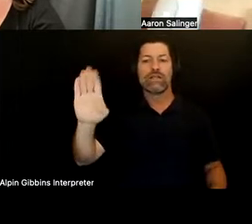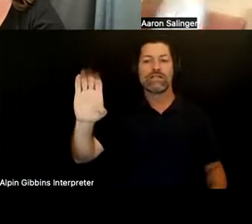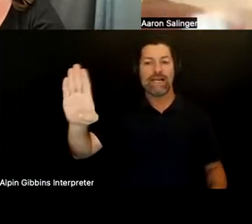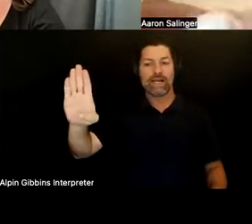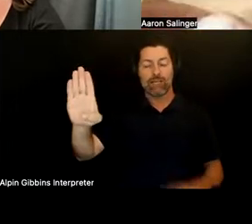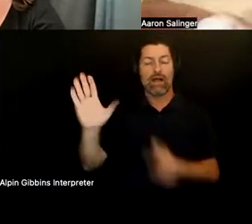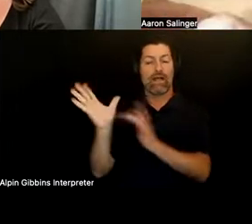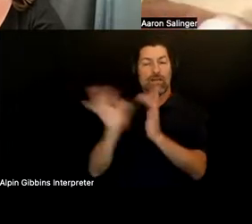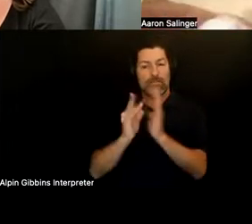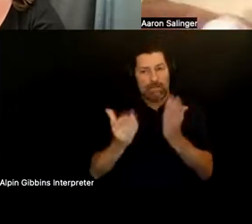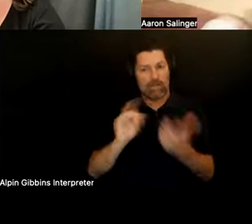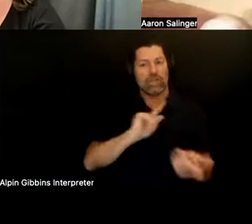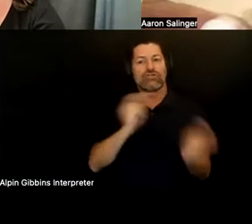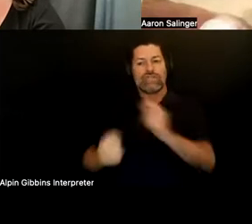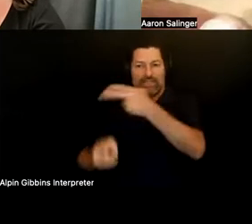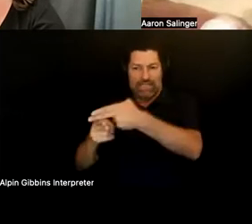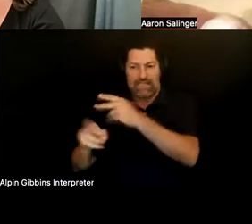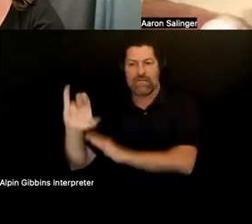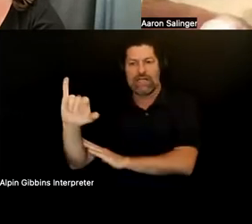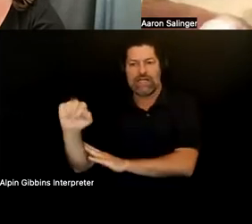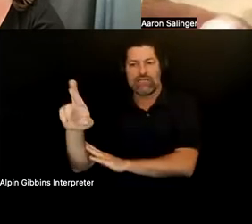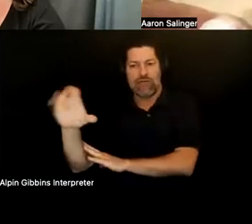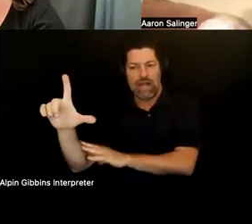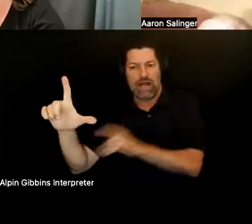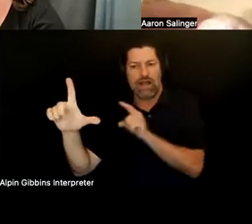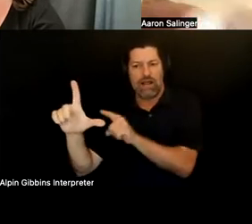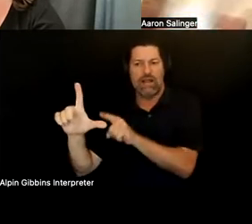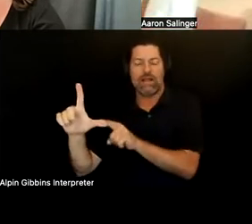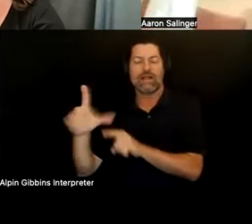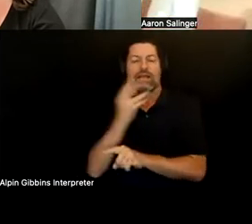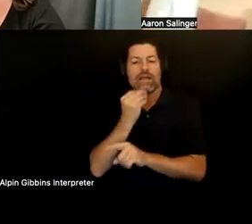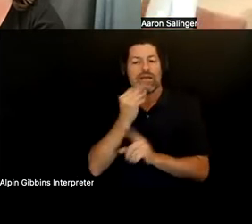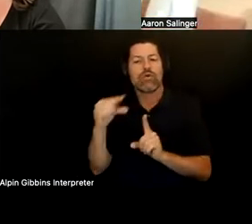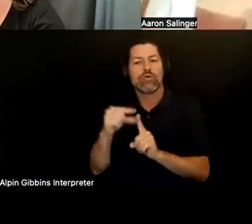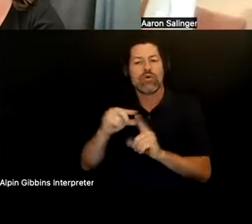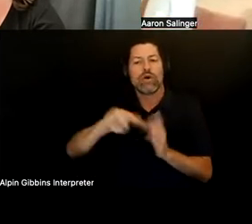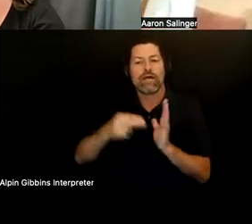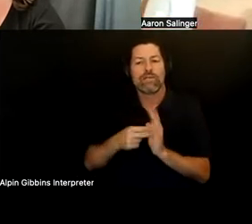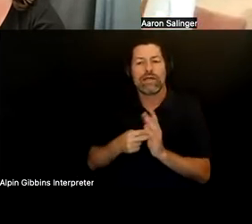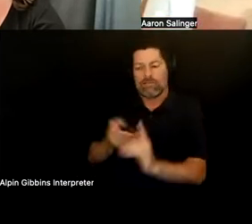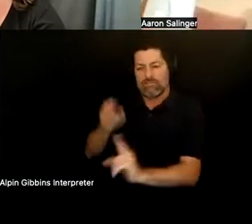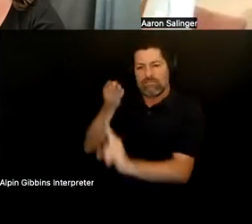19:58:57 The is. Yes, Ral, in Hebrew means one who struggles with God.